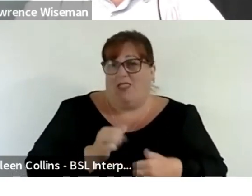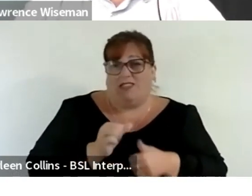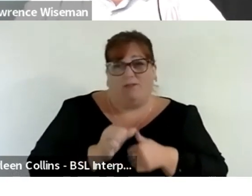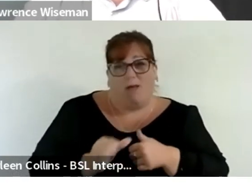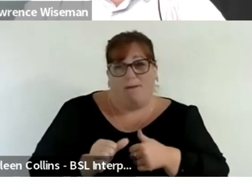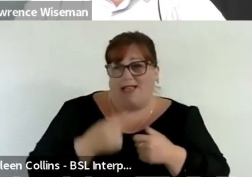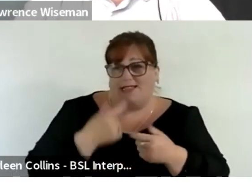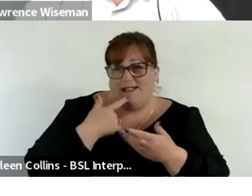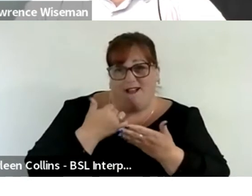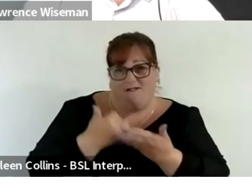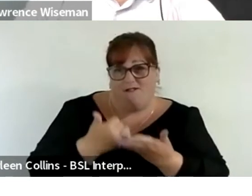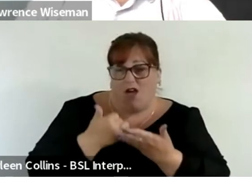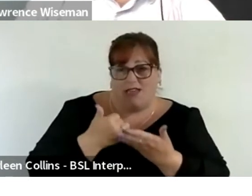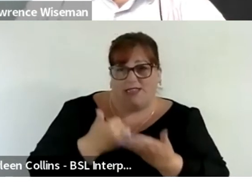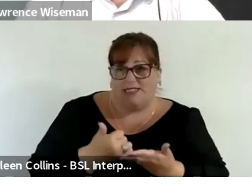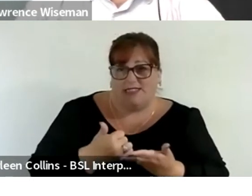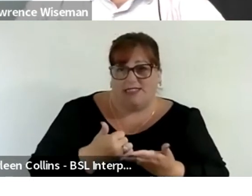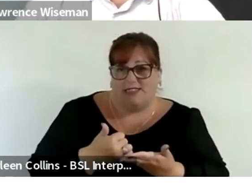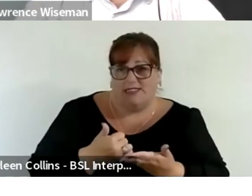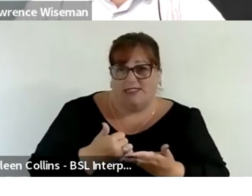healthy, supportive environments.